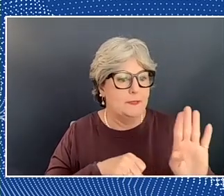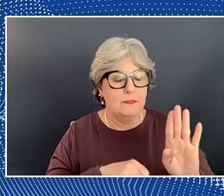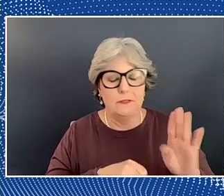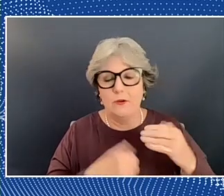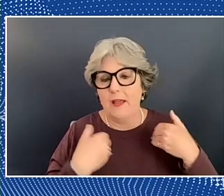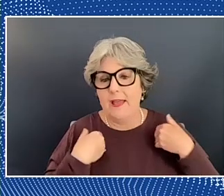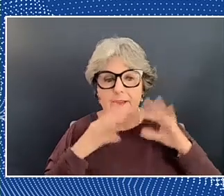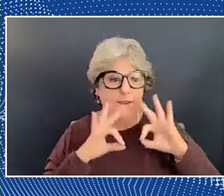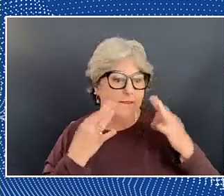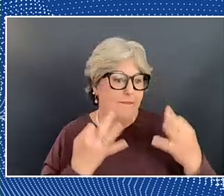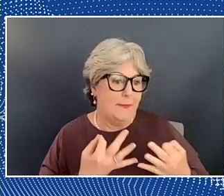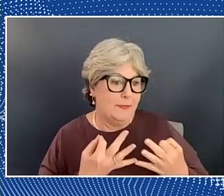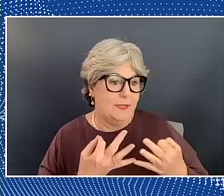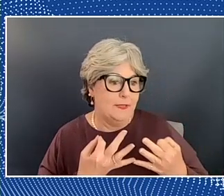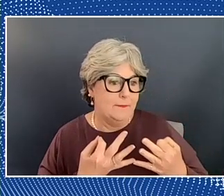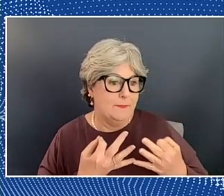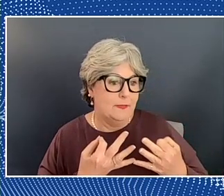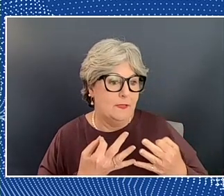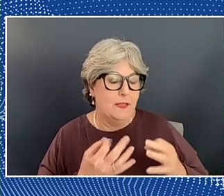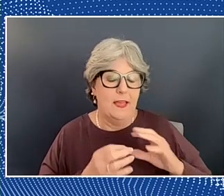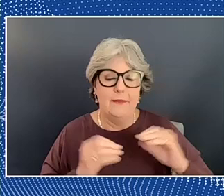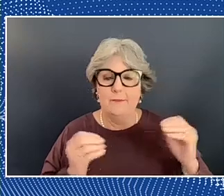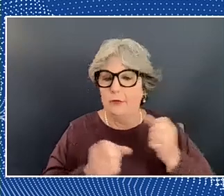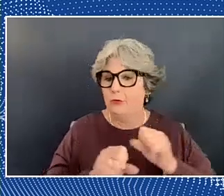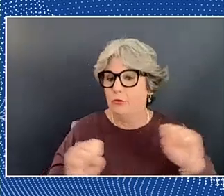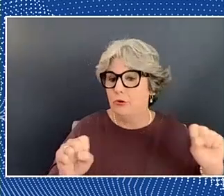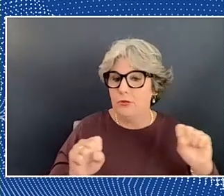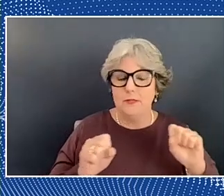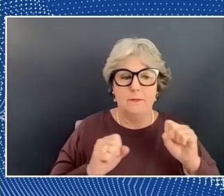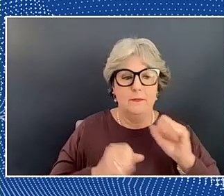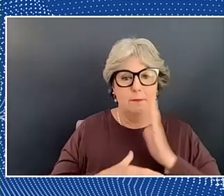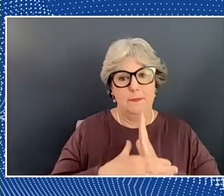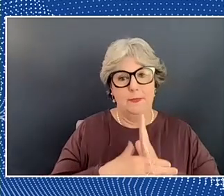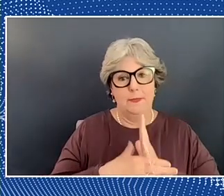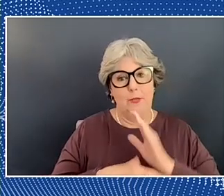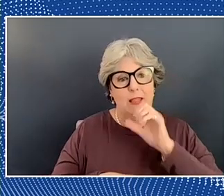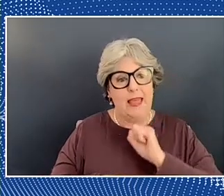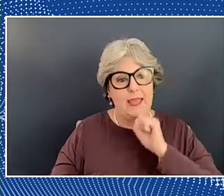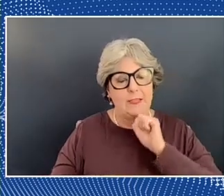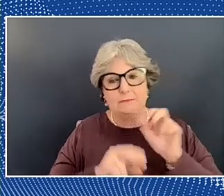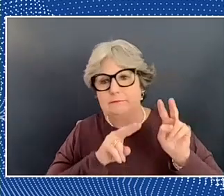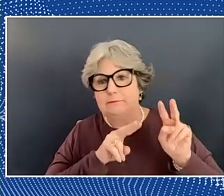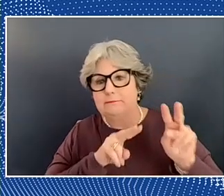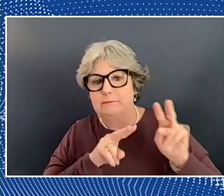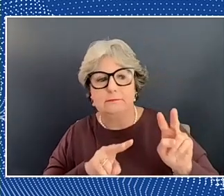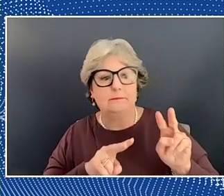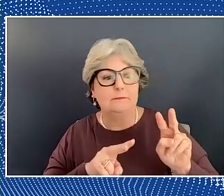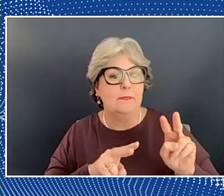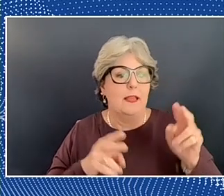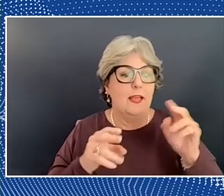That lack of security as I am entering middle age, means that I am looking at a position where I have no retirement, no